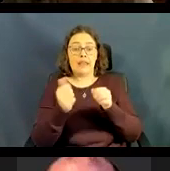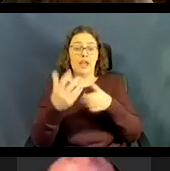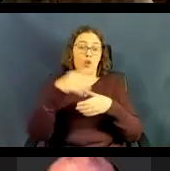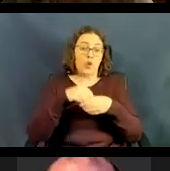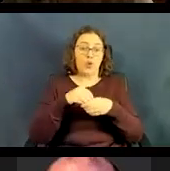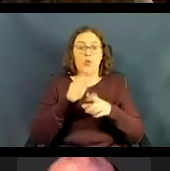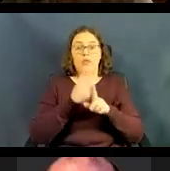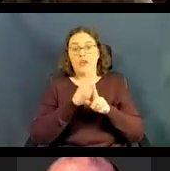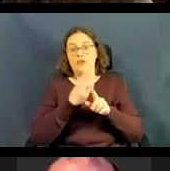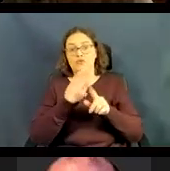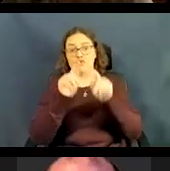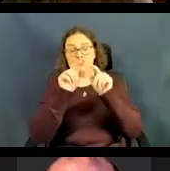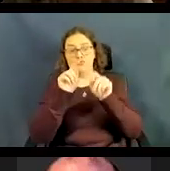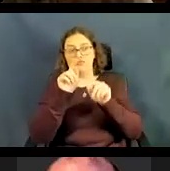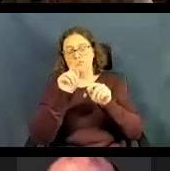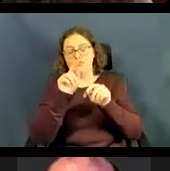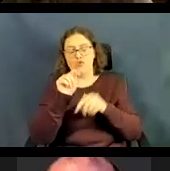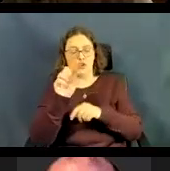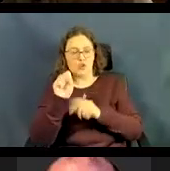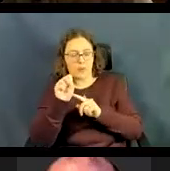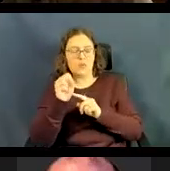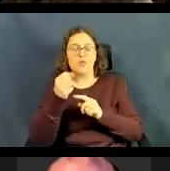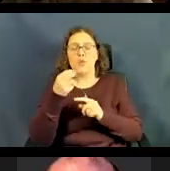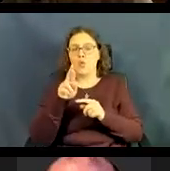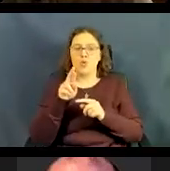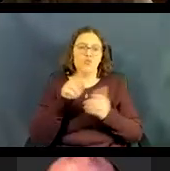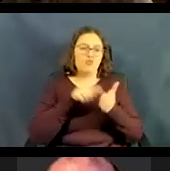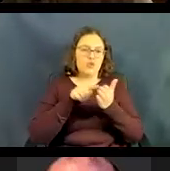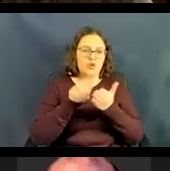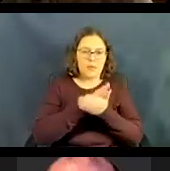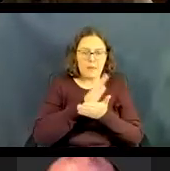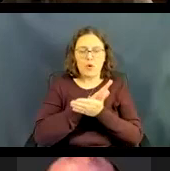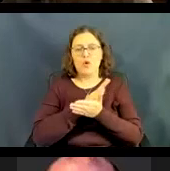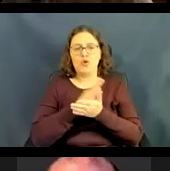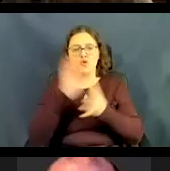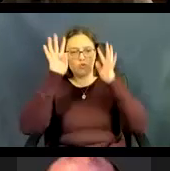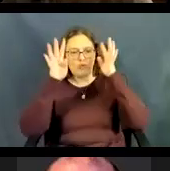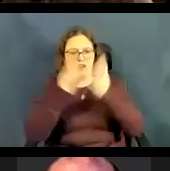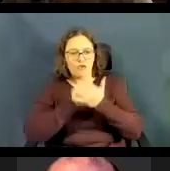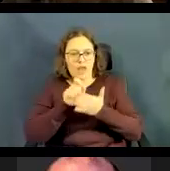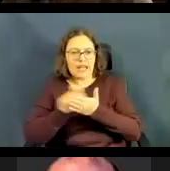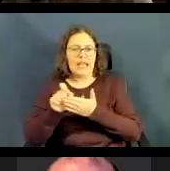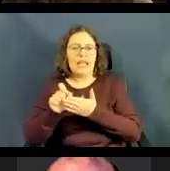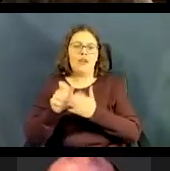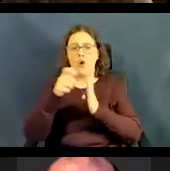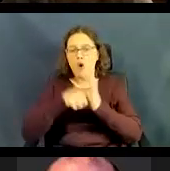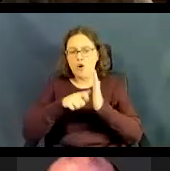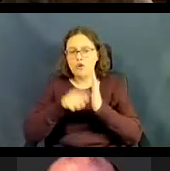If you don't want this little text box, all you have got to do is go up to the handy-dandy trashcan.